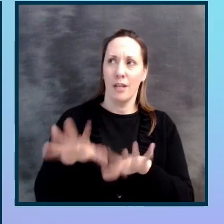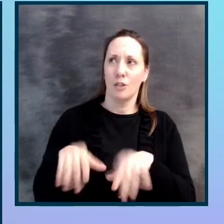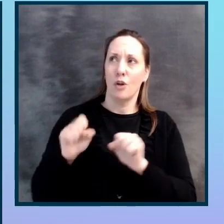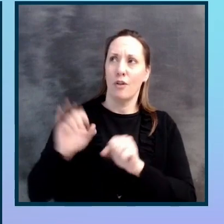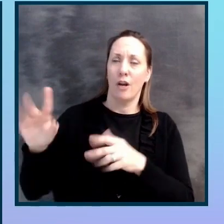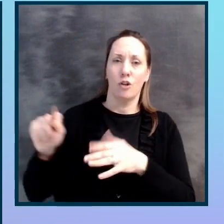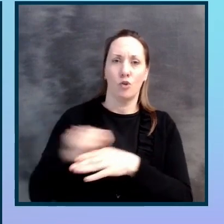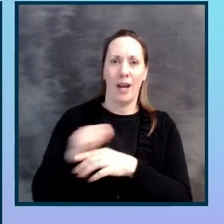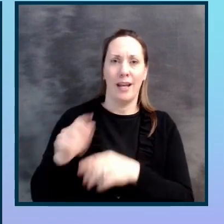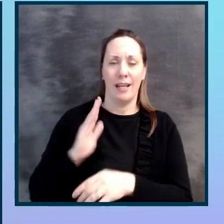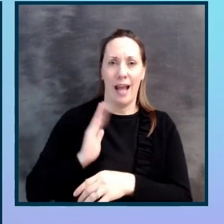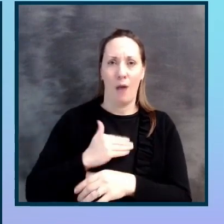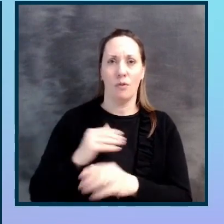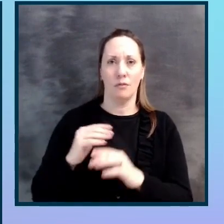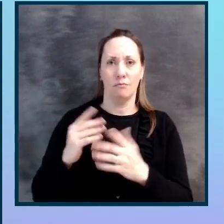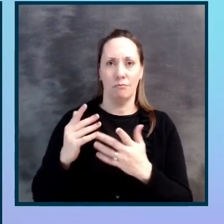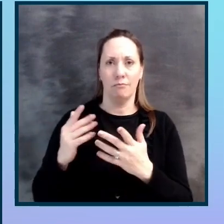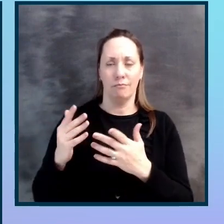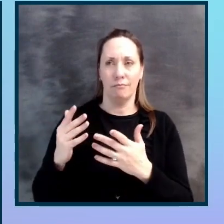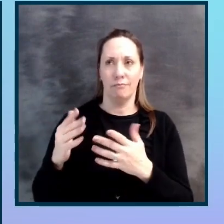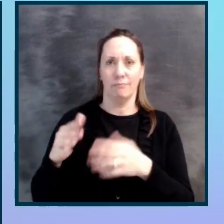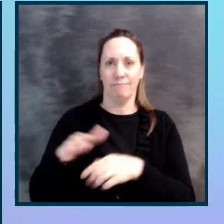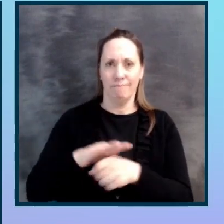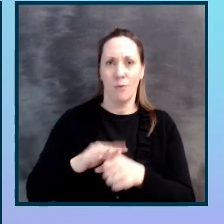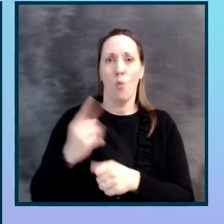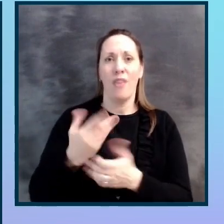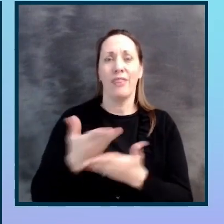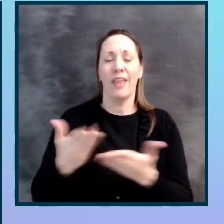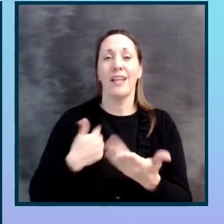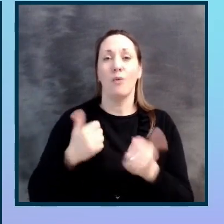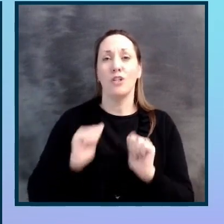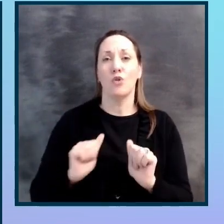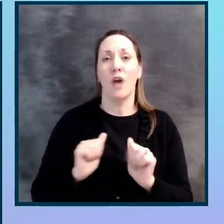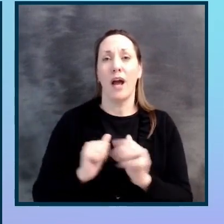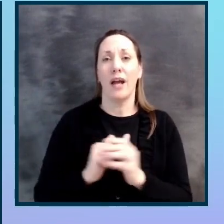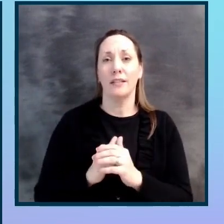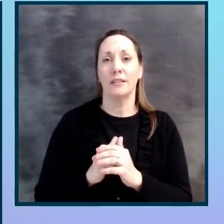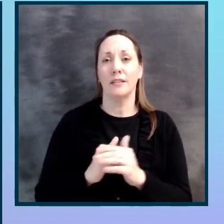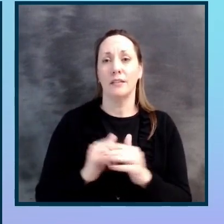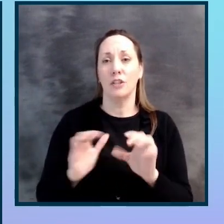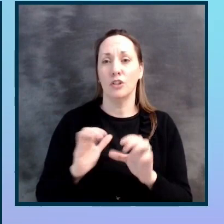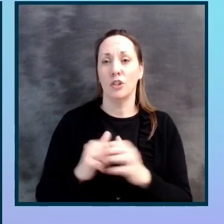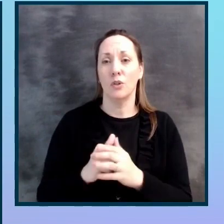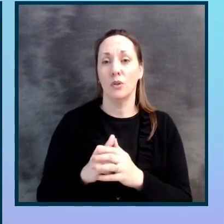And one of the things that we try to do is it's not possible and it can be even cost prohibitive